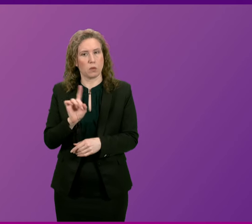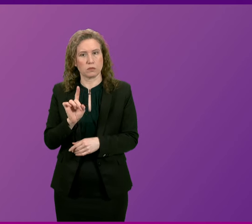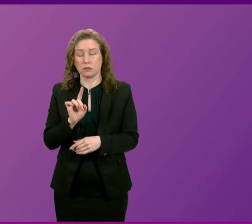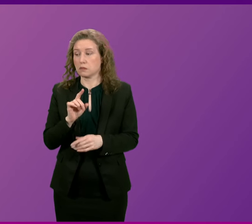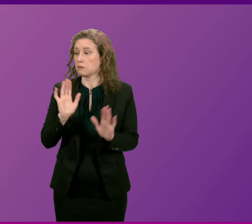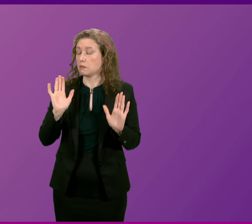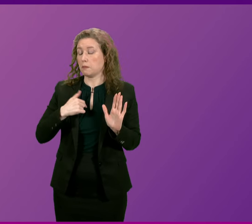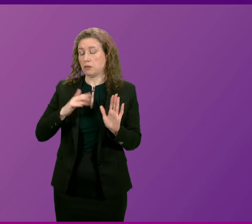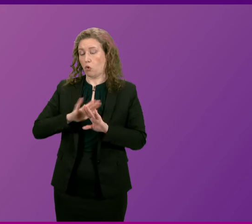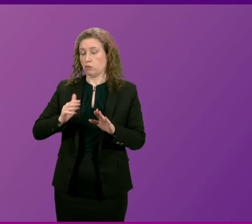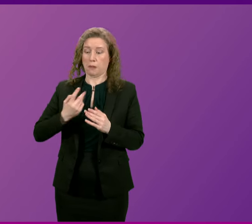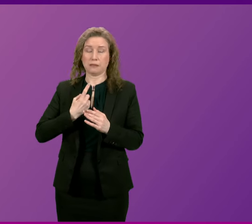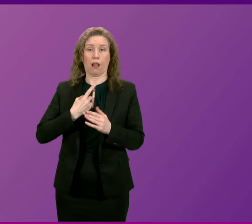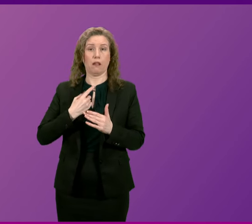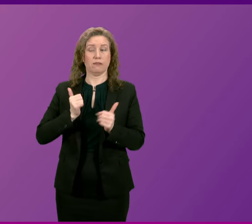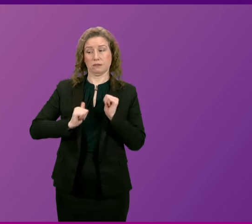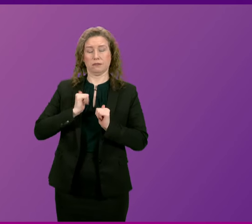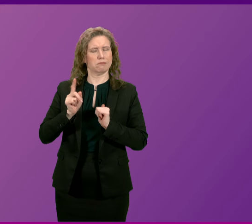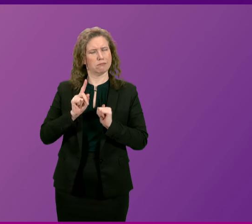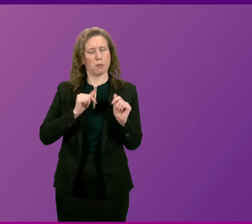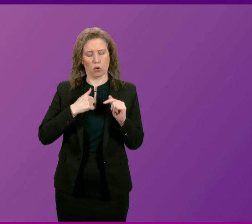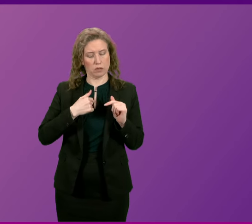claim all the credit for this because my successors have delivered it since